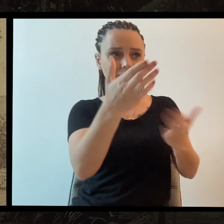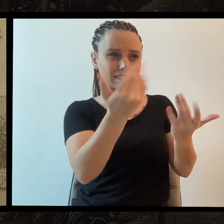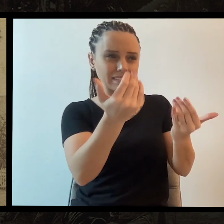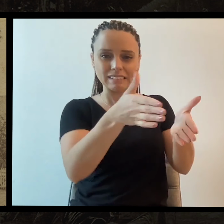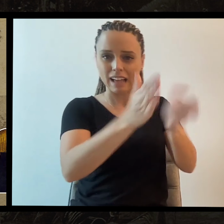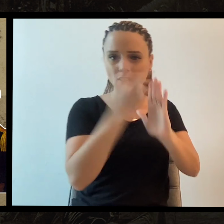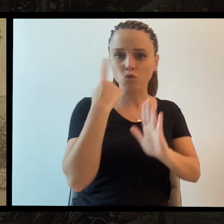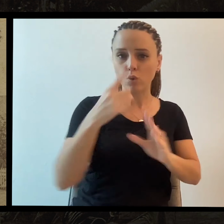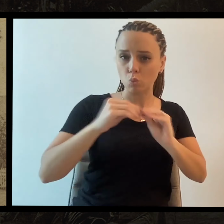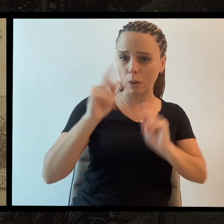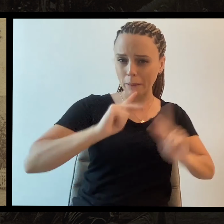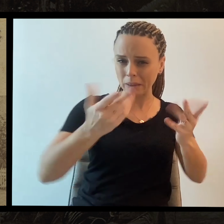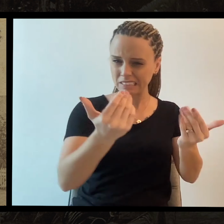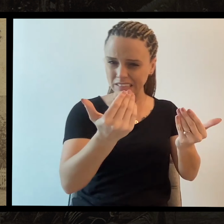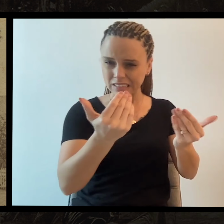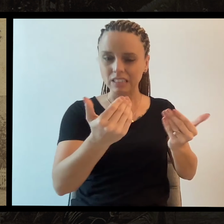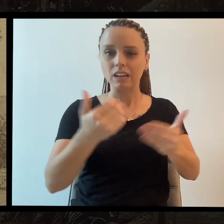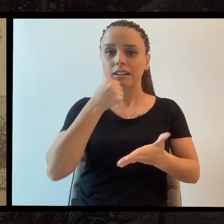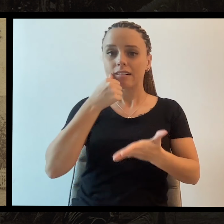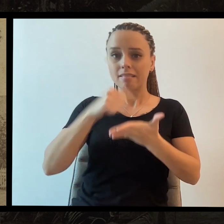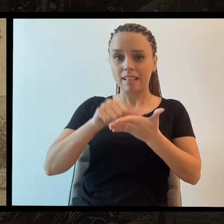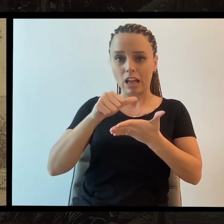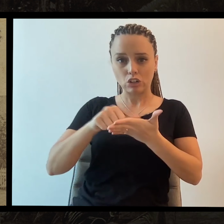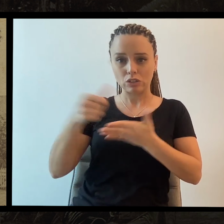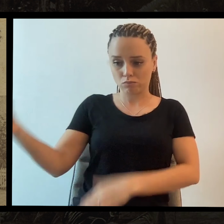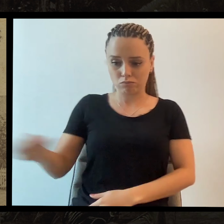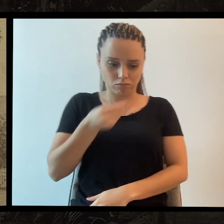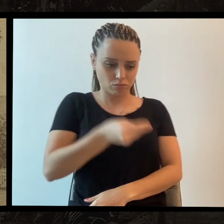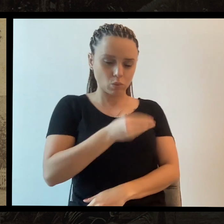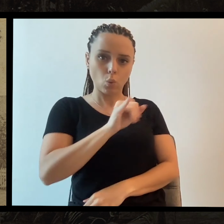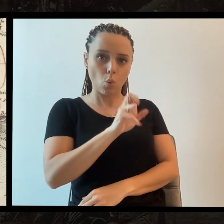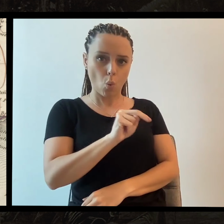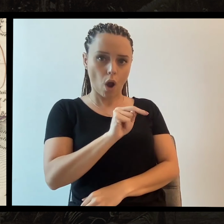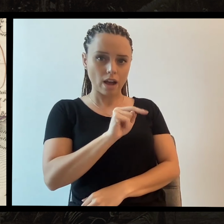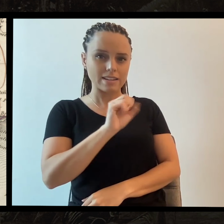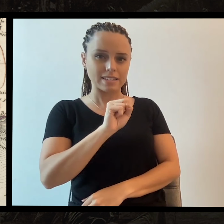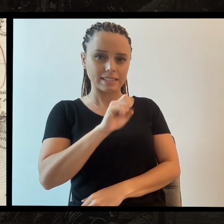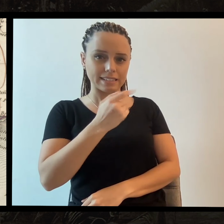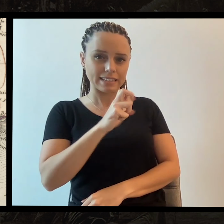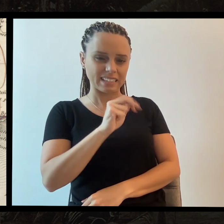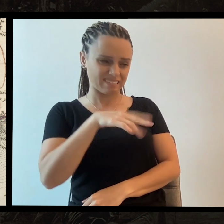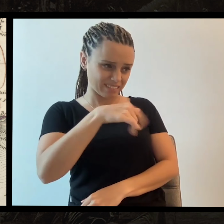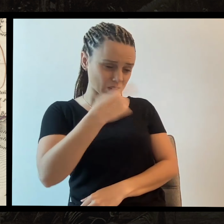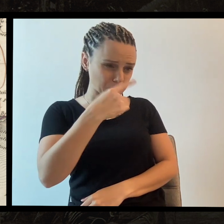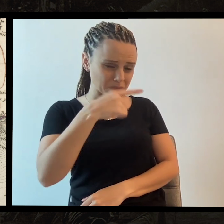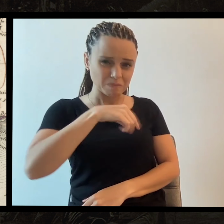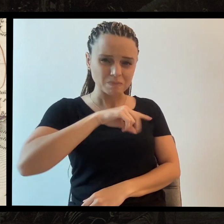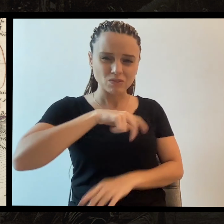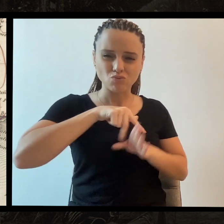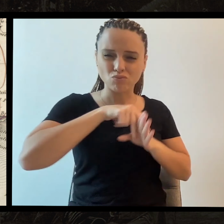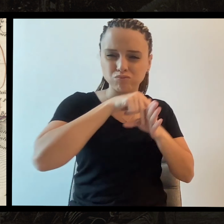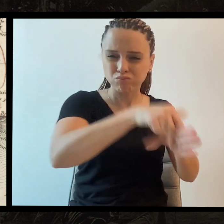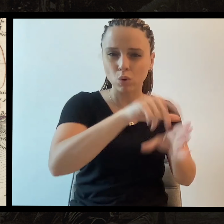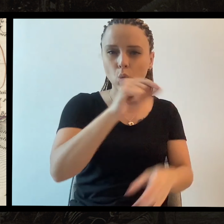And on February 28th, he hands one of those letters to Juan Seguín and asks him to ride down to Goliad, where there are 400 Texas soldiers